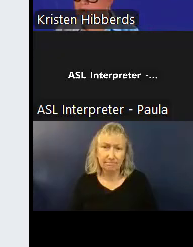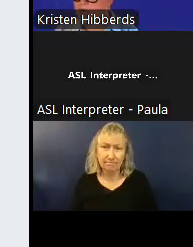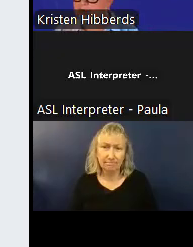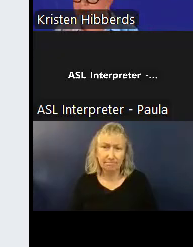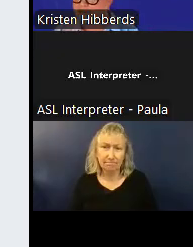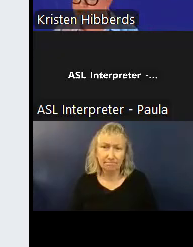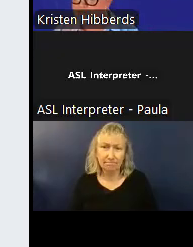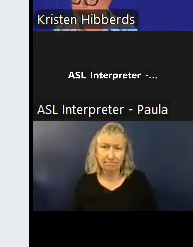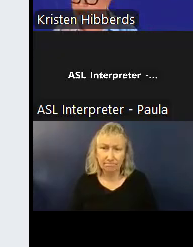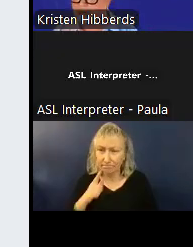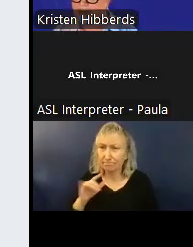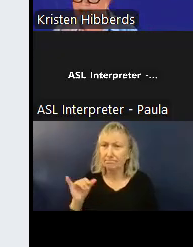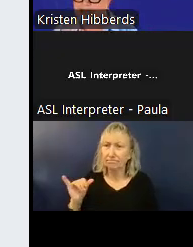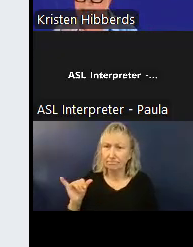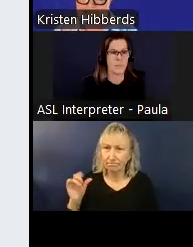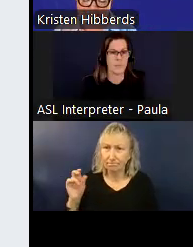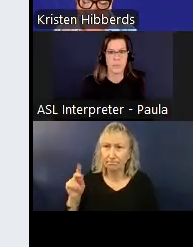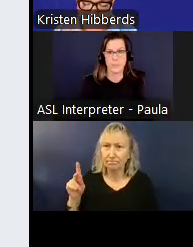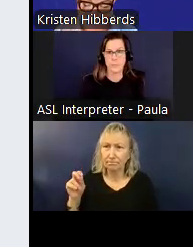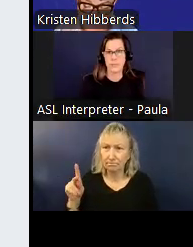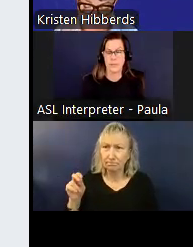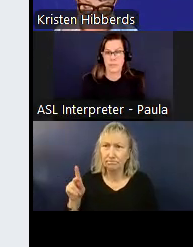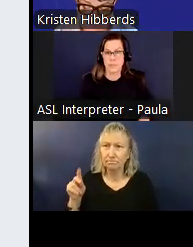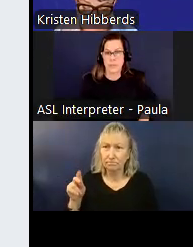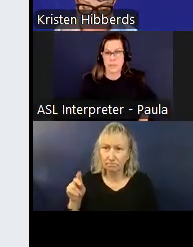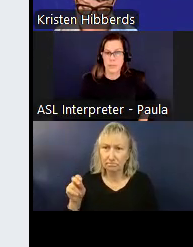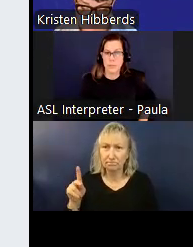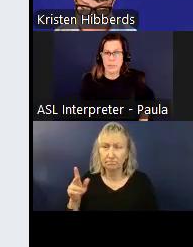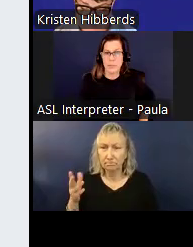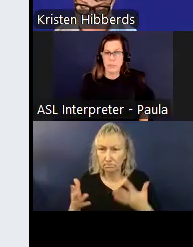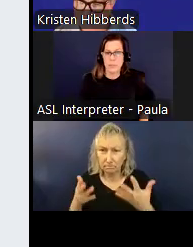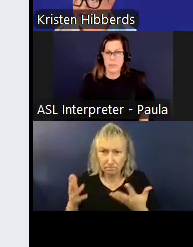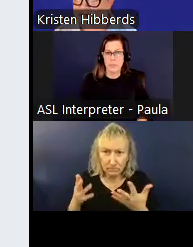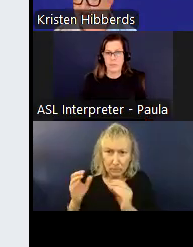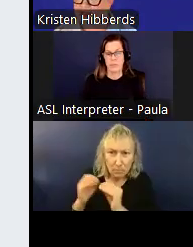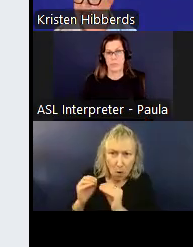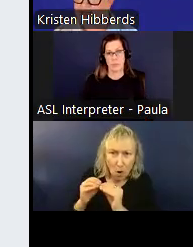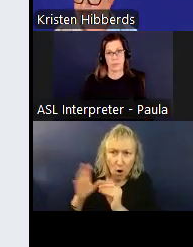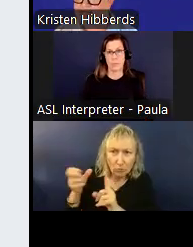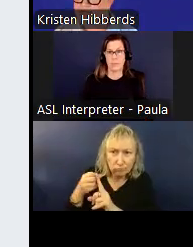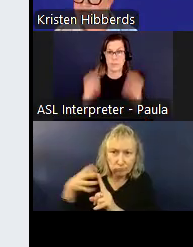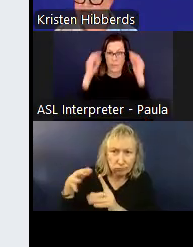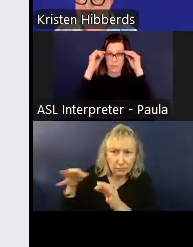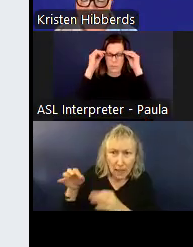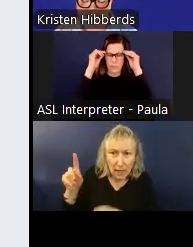OK. Anything else you want to provide on that for consideration?